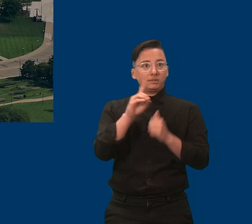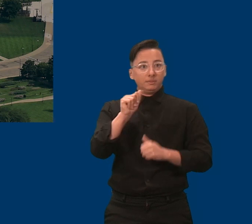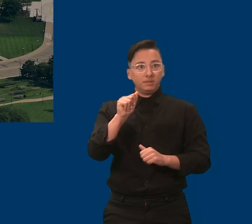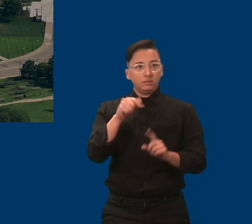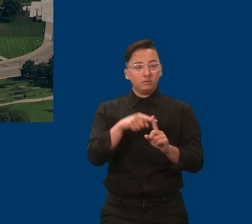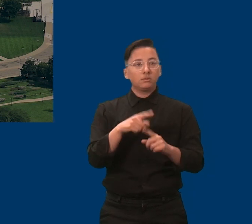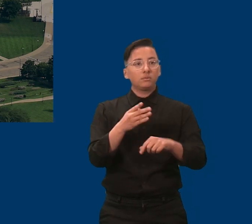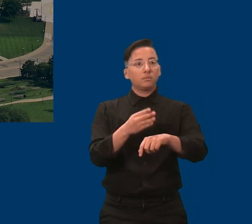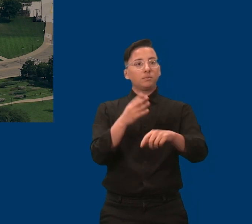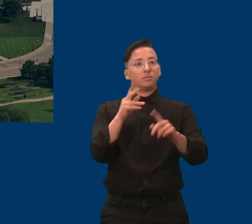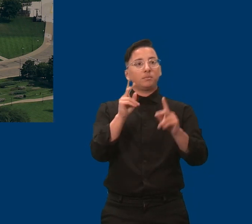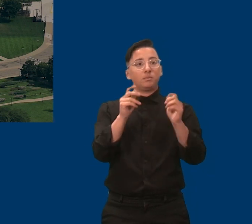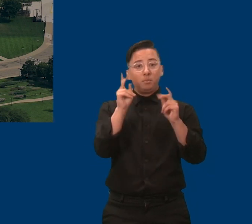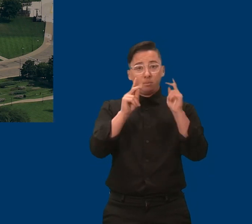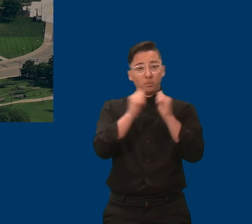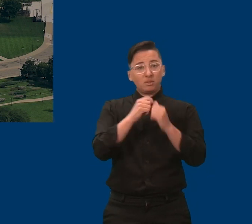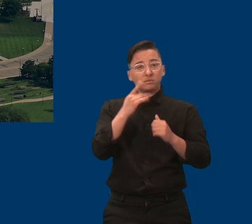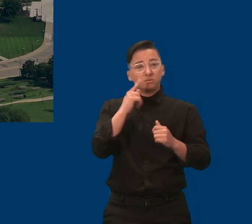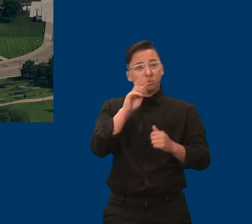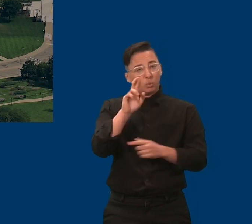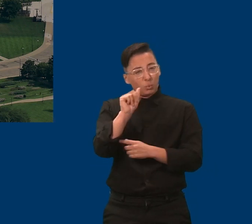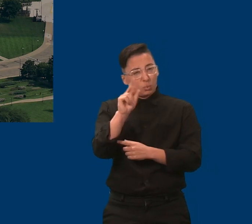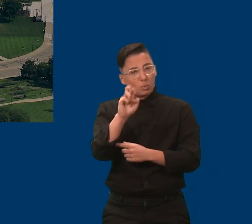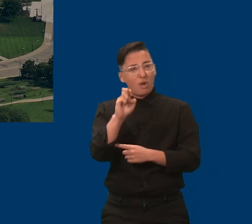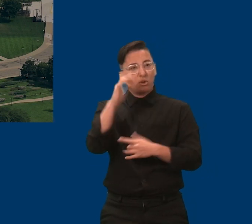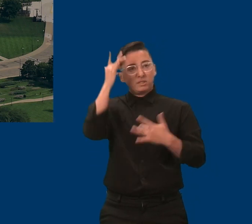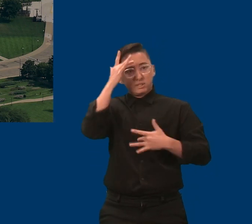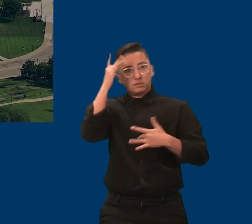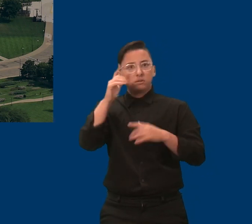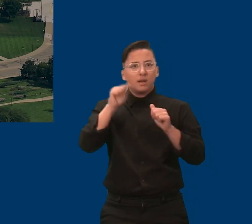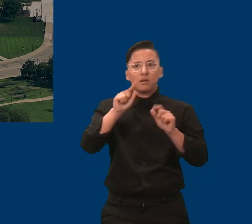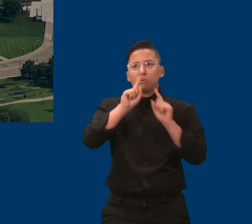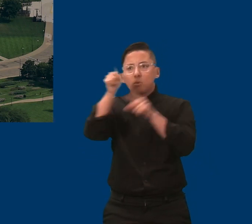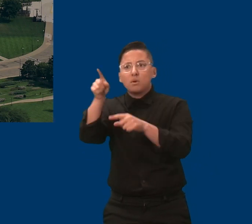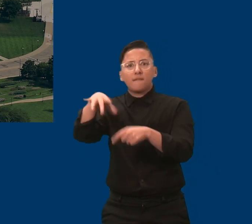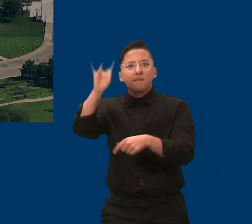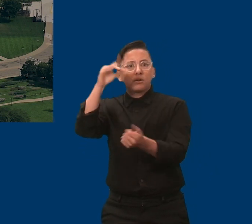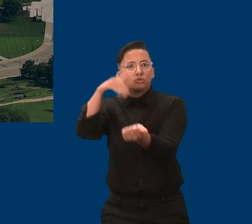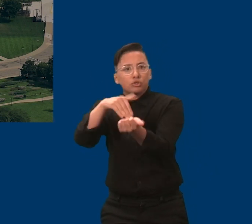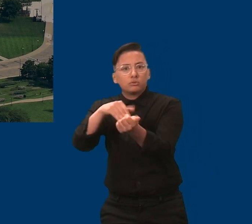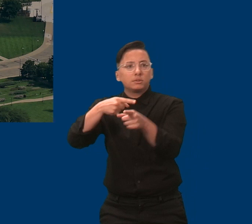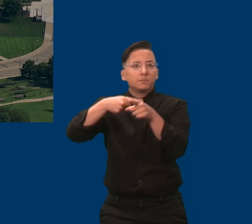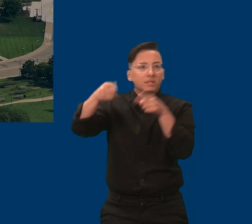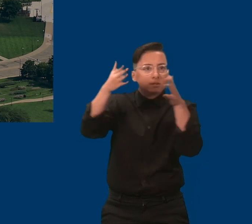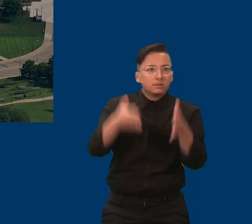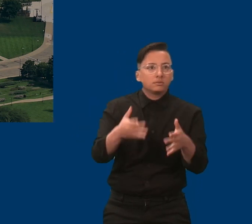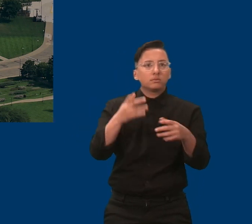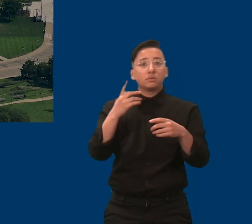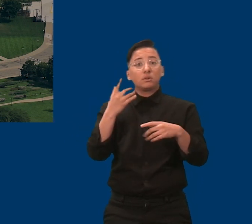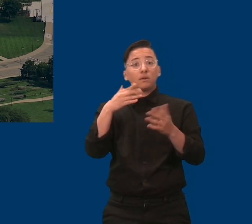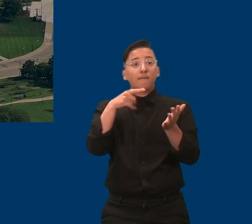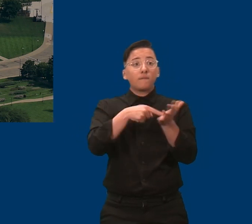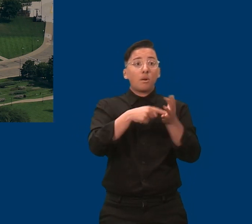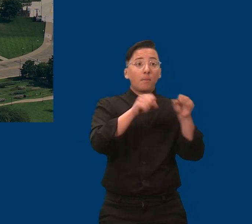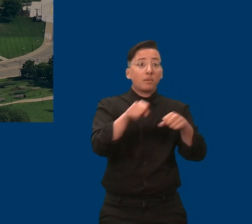or making affordable housing more accessible. It also includes addressing the PCA shortage by increasing